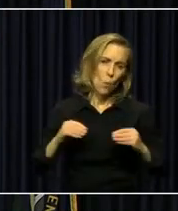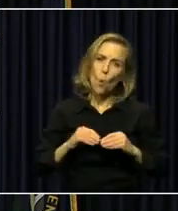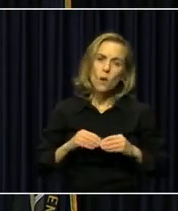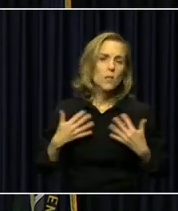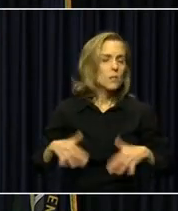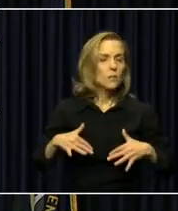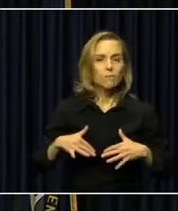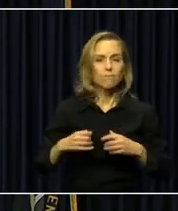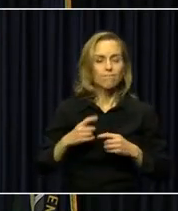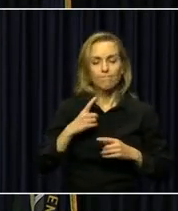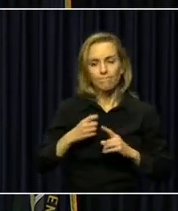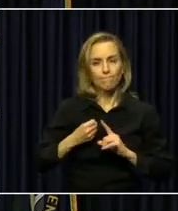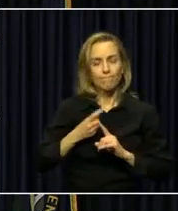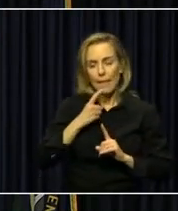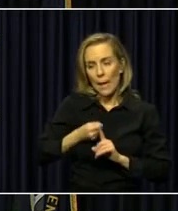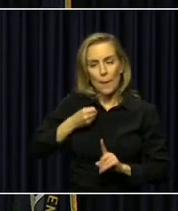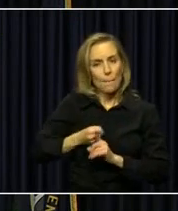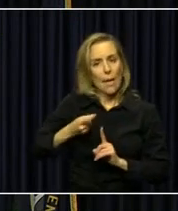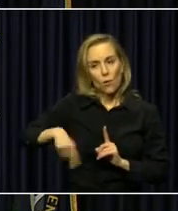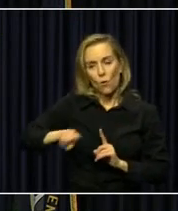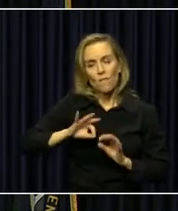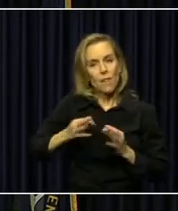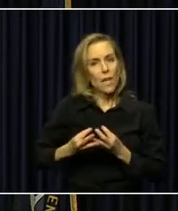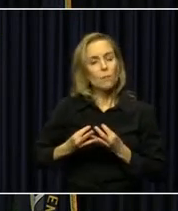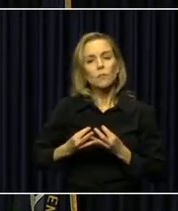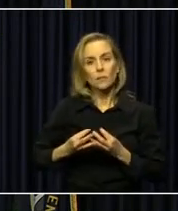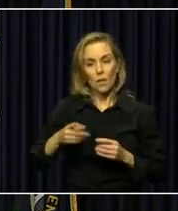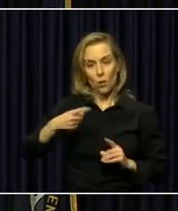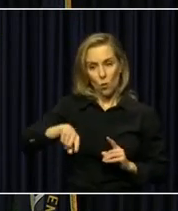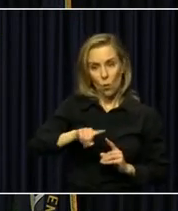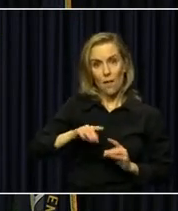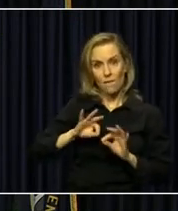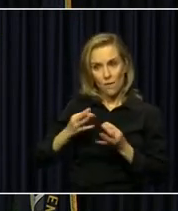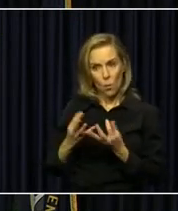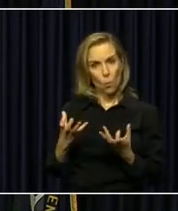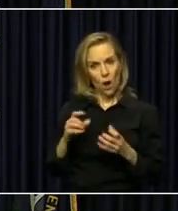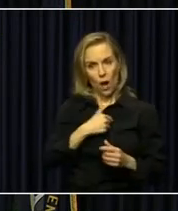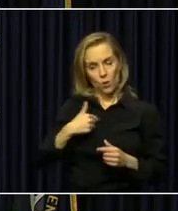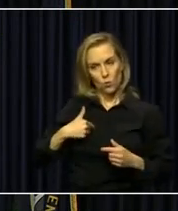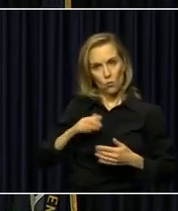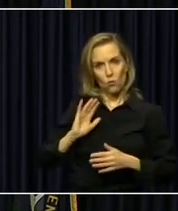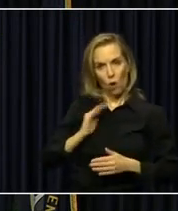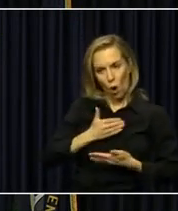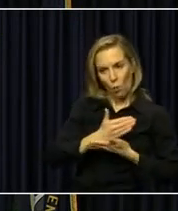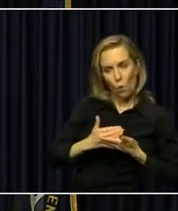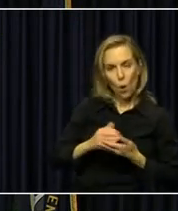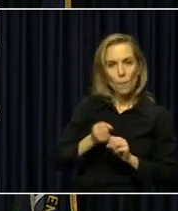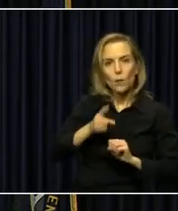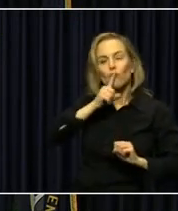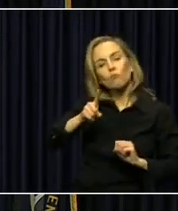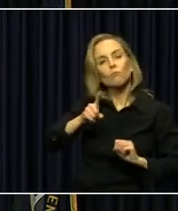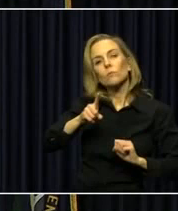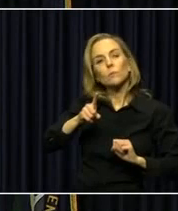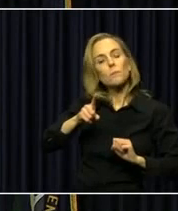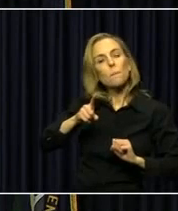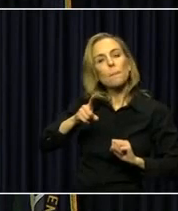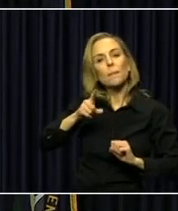SIMPSON, TAYLOR AND TODD, AND WE ARE STILL TRYING TO CONFIRM